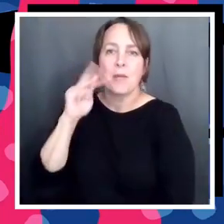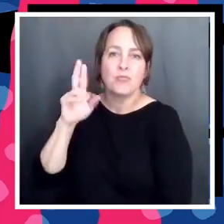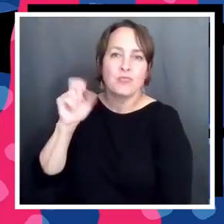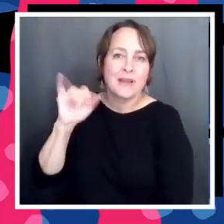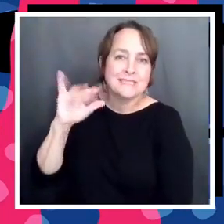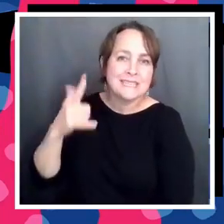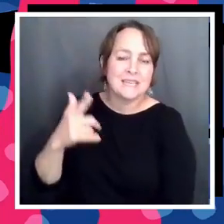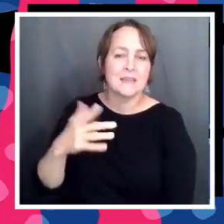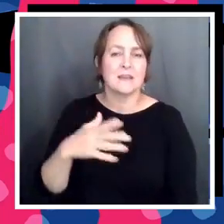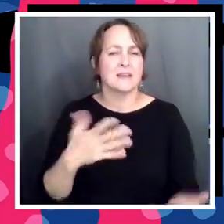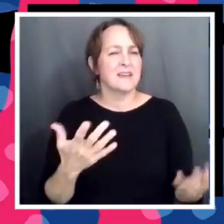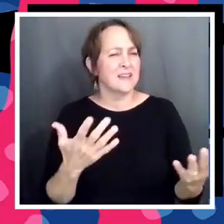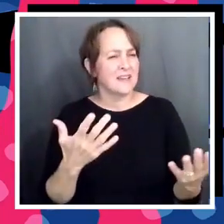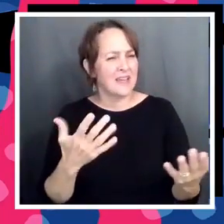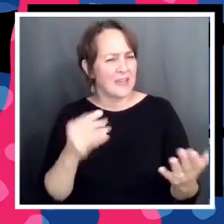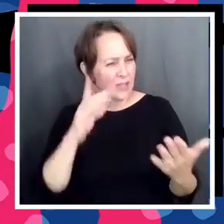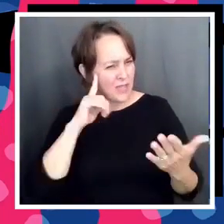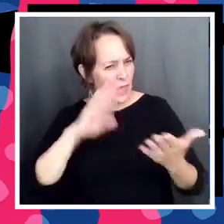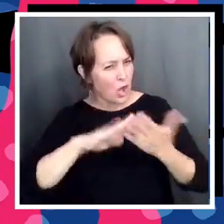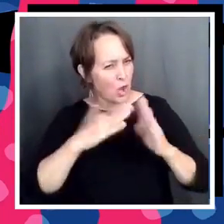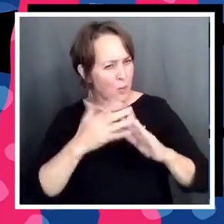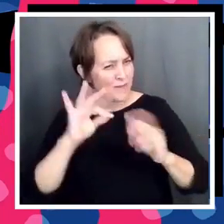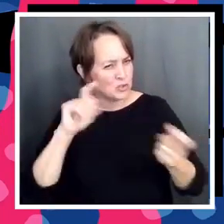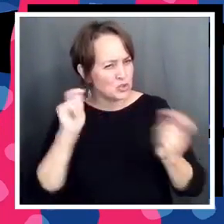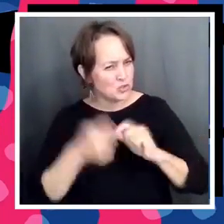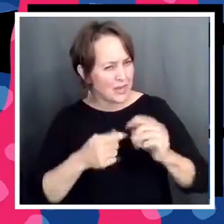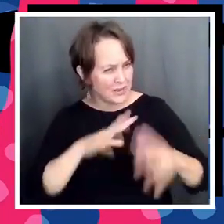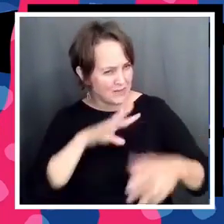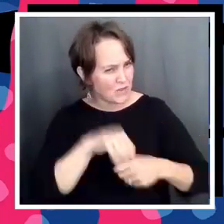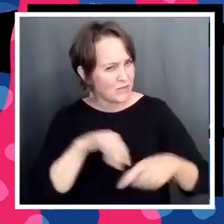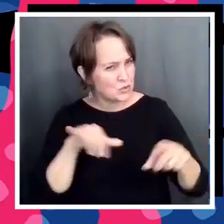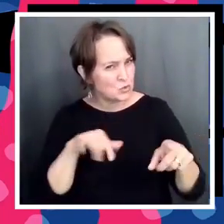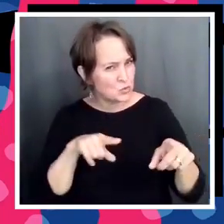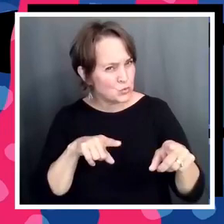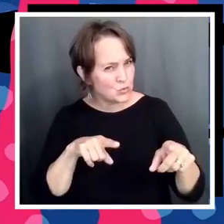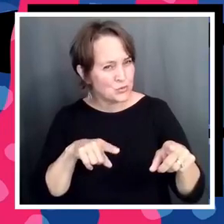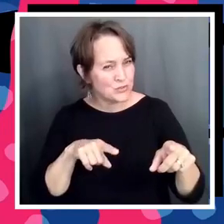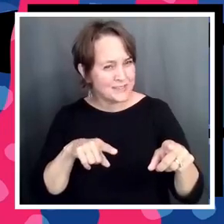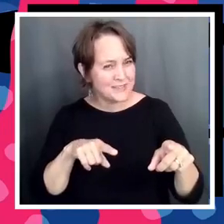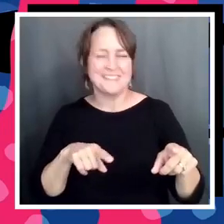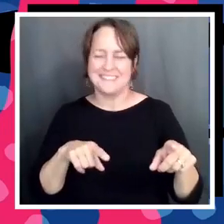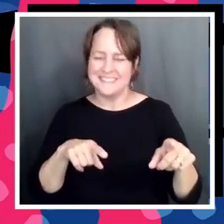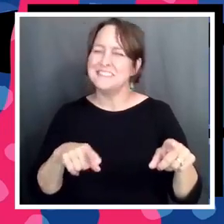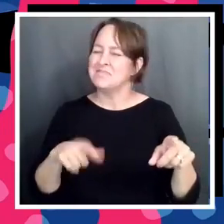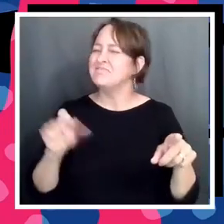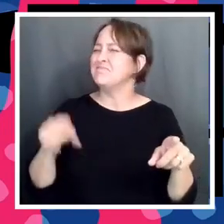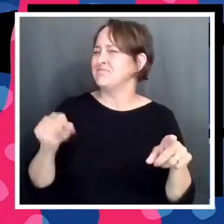ORGANIZATIONS, PEOPLE'S ACTION, INCOME MOVEMENT, HUMANITY FORWARD, THE CHILDREN'S DEFENSE FUND, CHILDREN'S HEALTH WATCH,